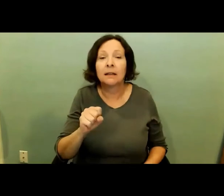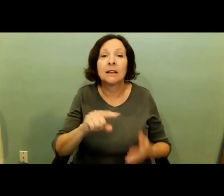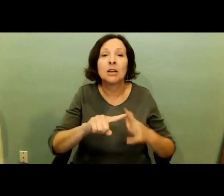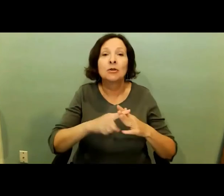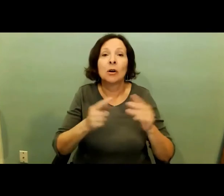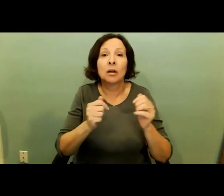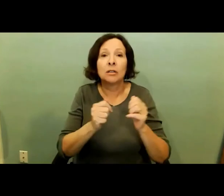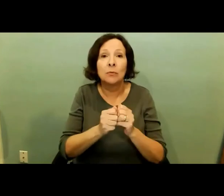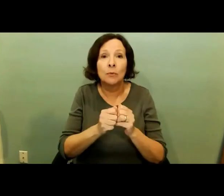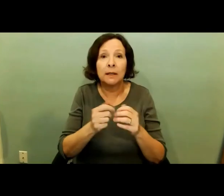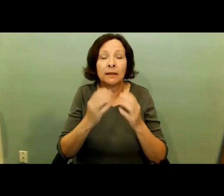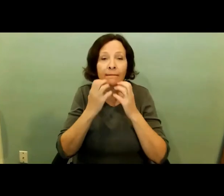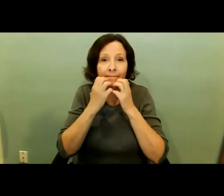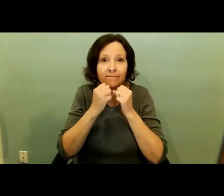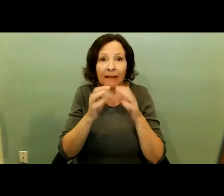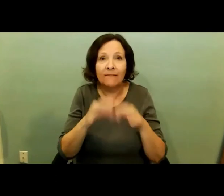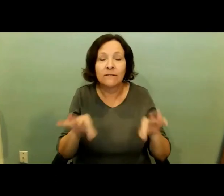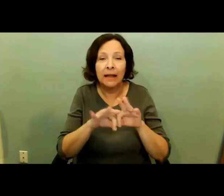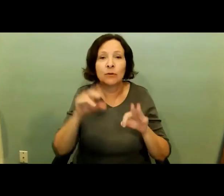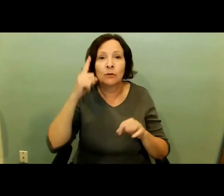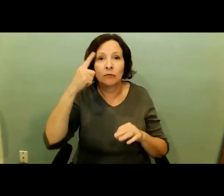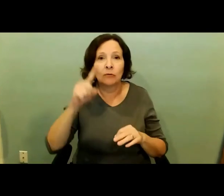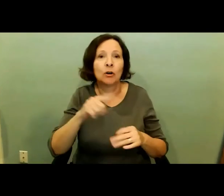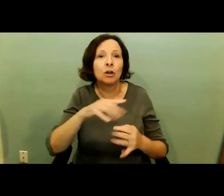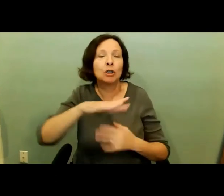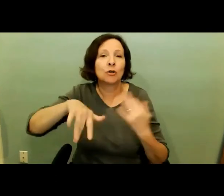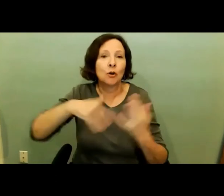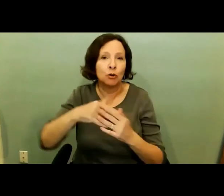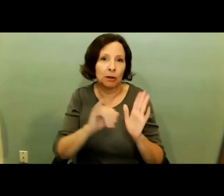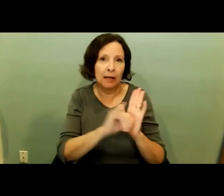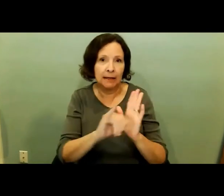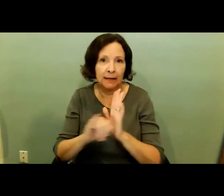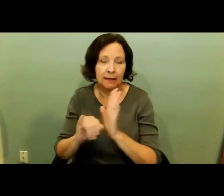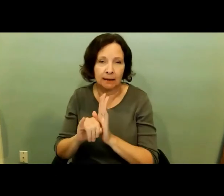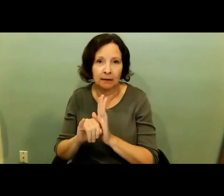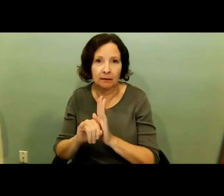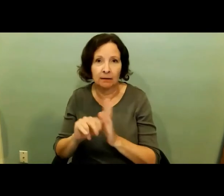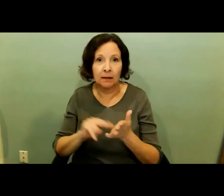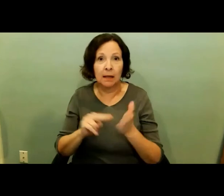Students will find a way to integrate their social and science identities with important role models.